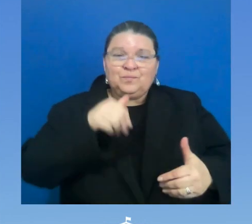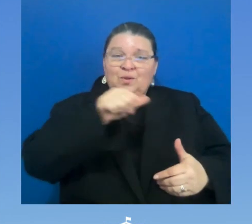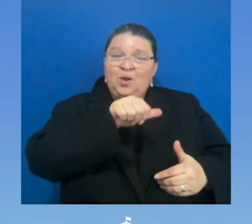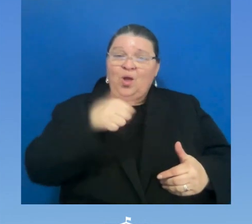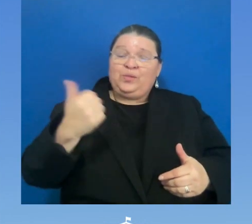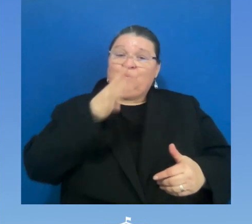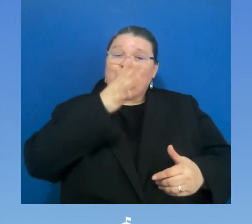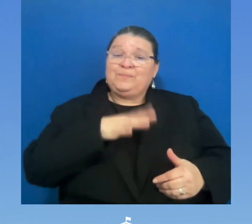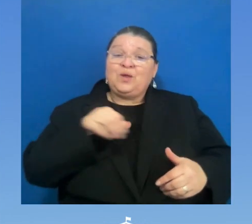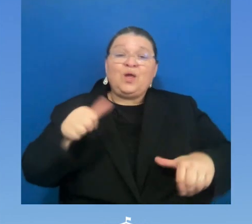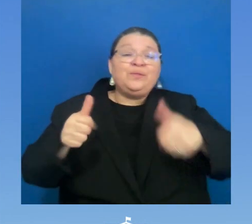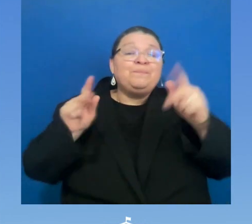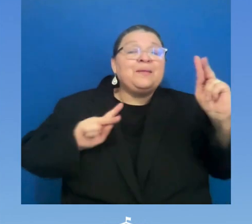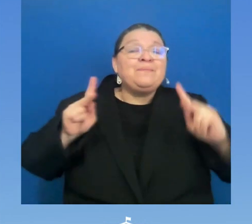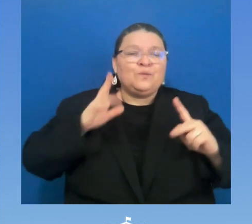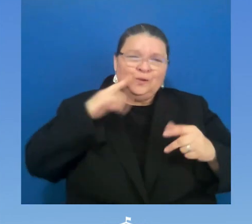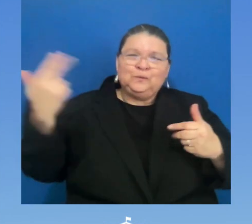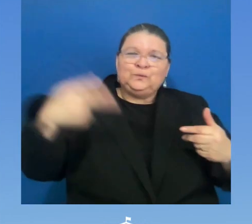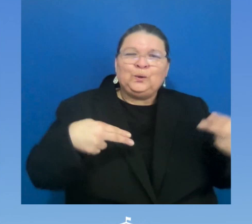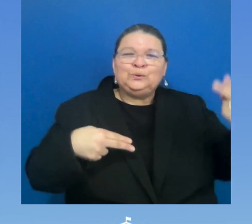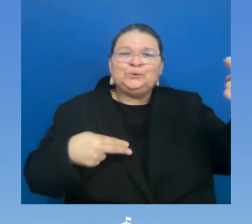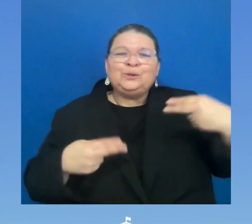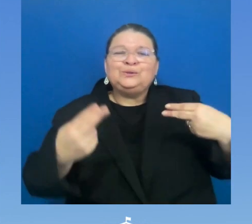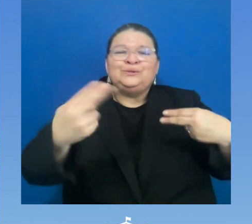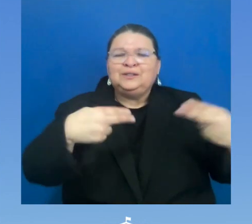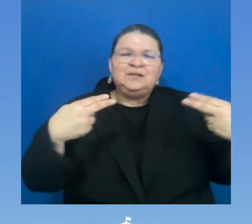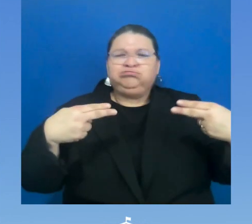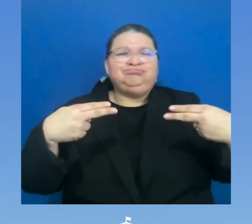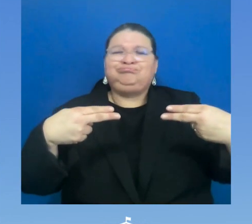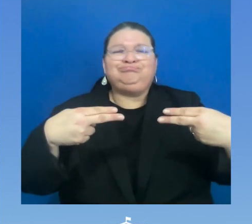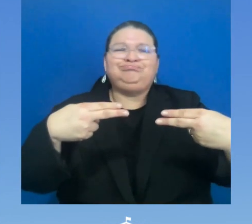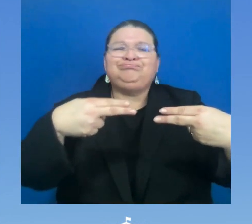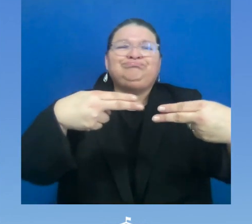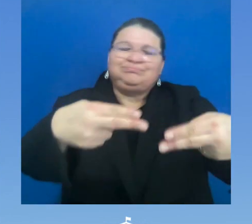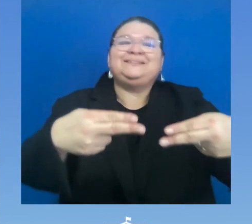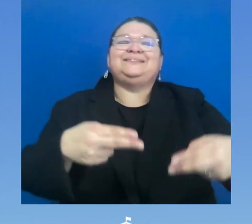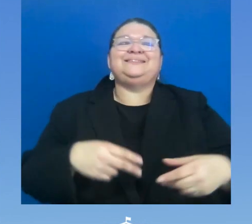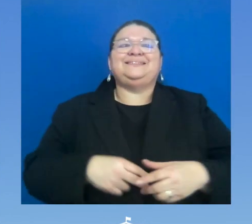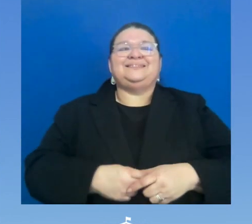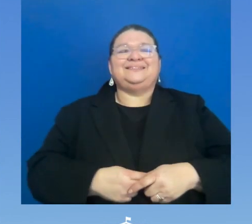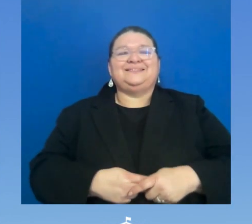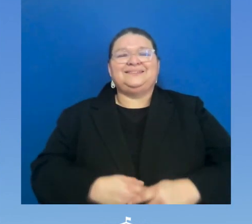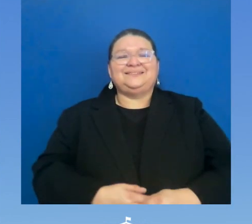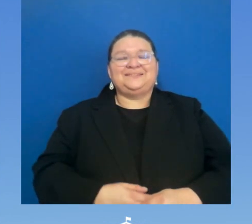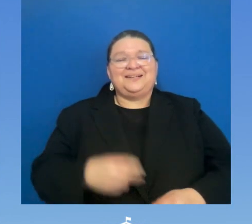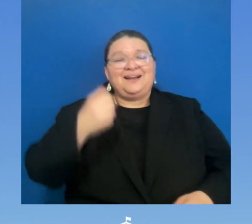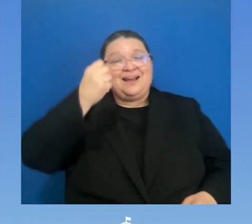So yeah, I mean, I even think -- you know, I'm not the youngest player in camp. And even when I look younger than me,